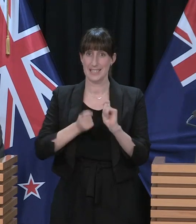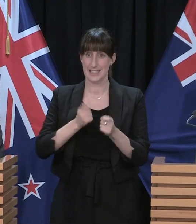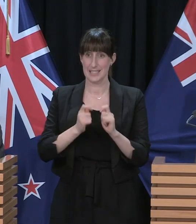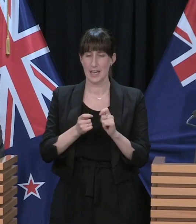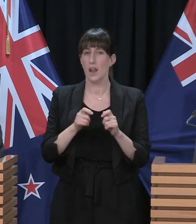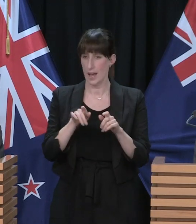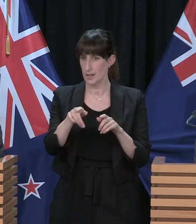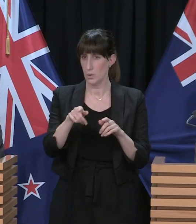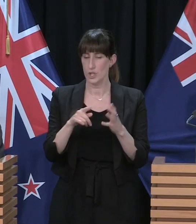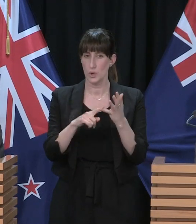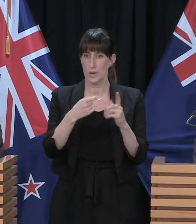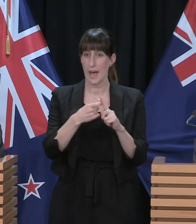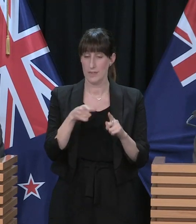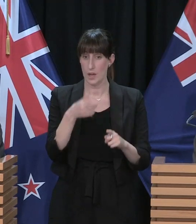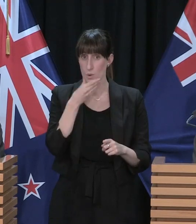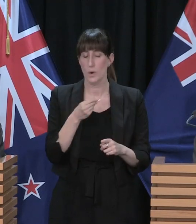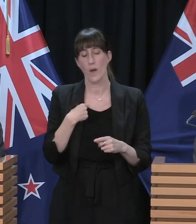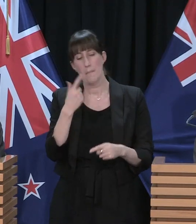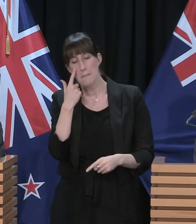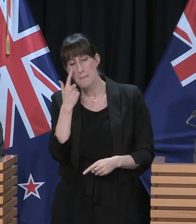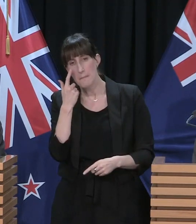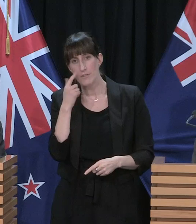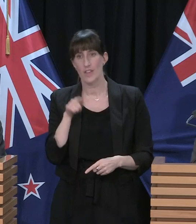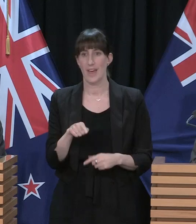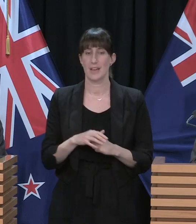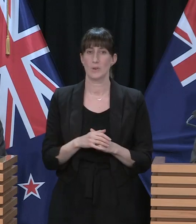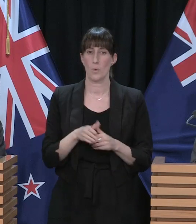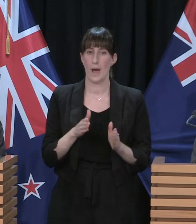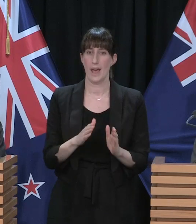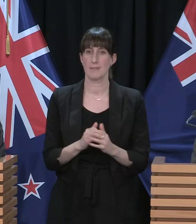second thing we are still looking at the rapid PCR-type